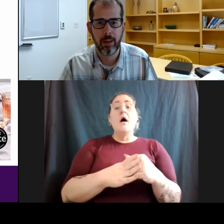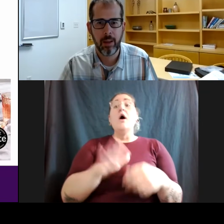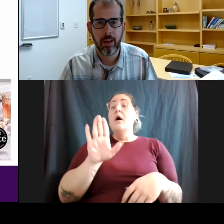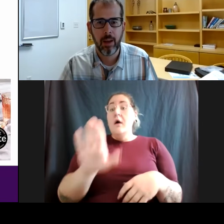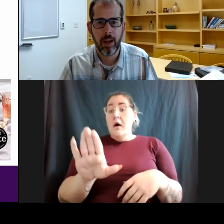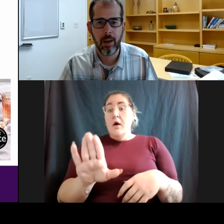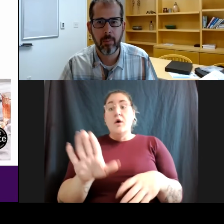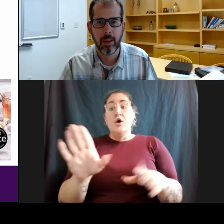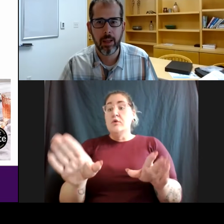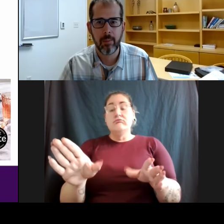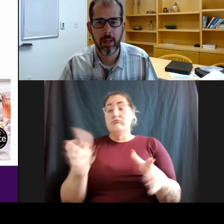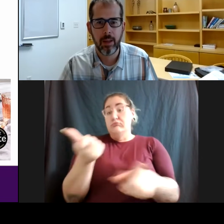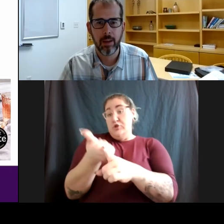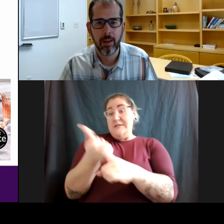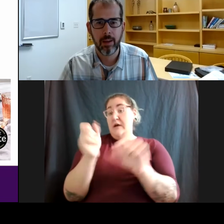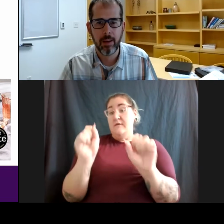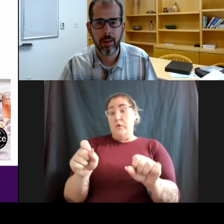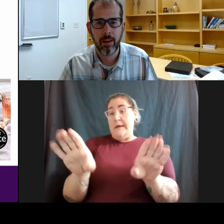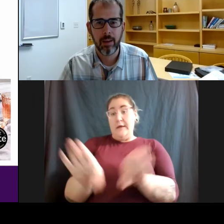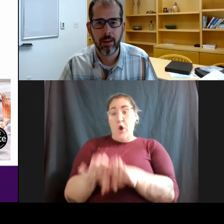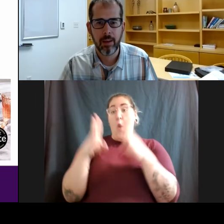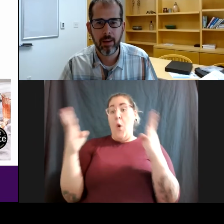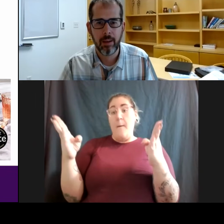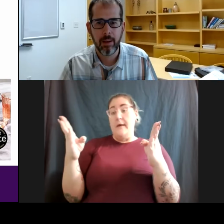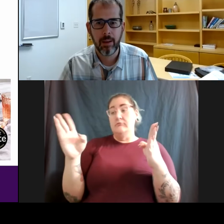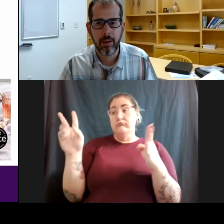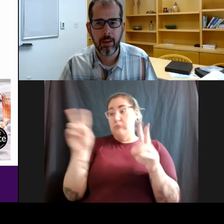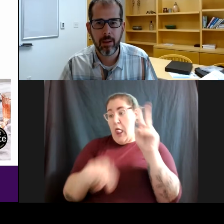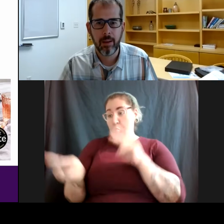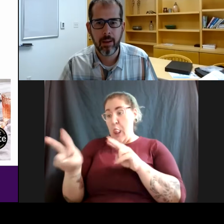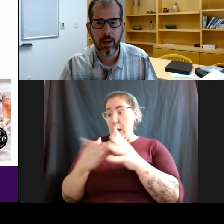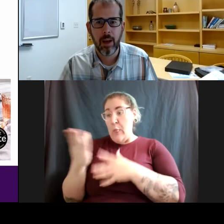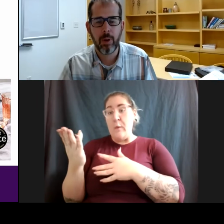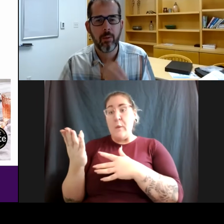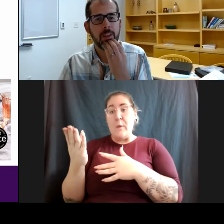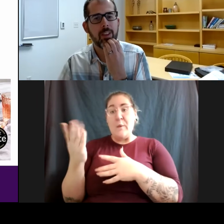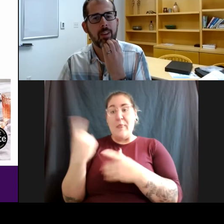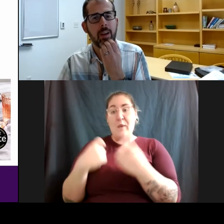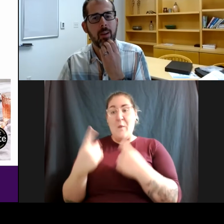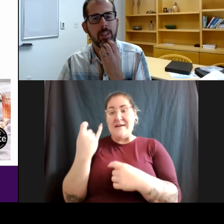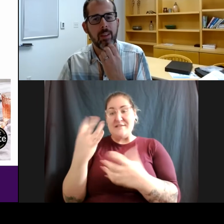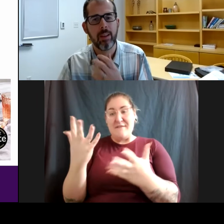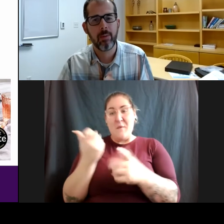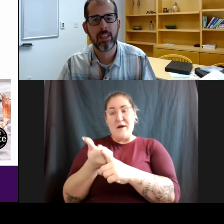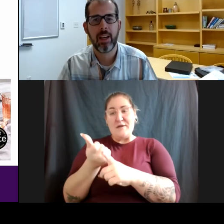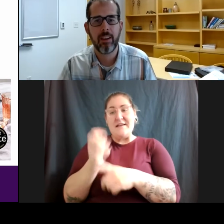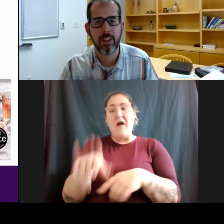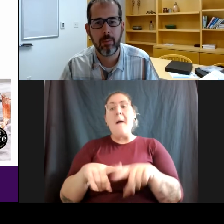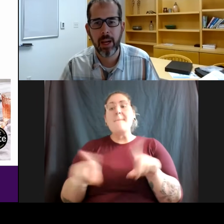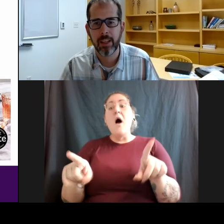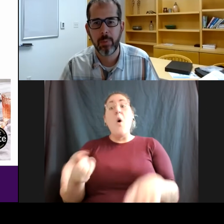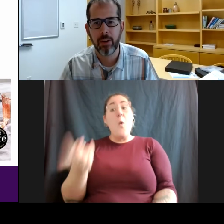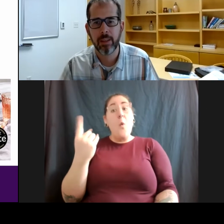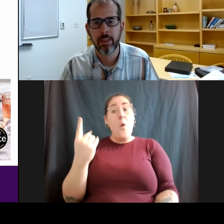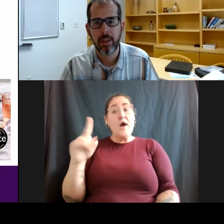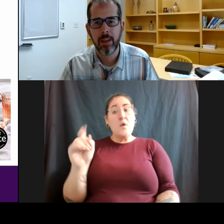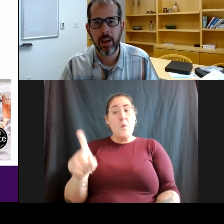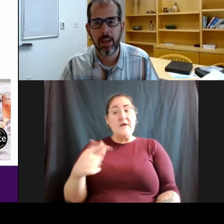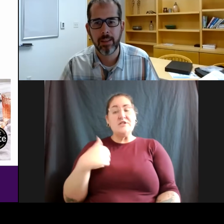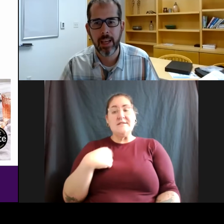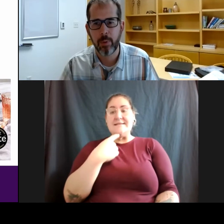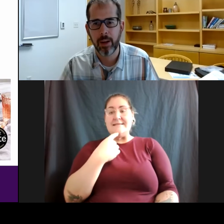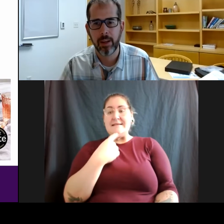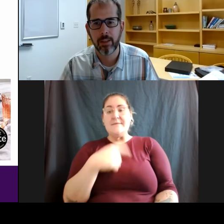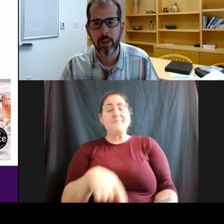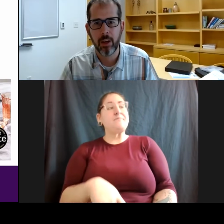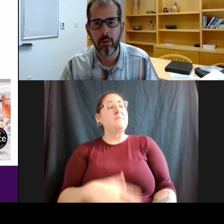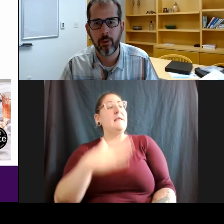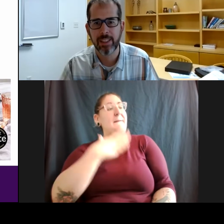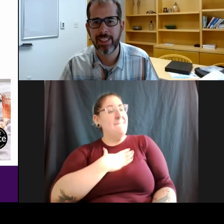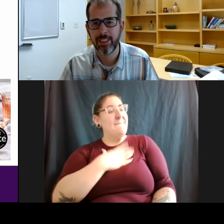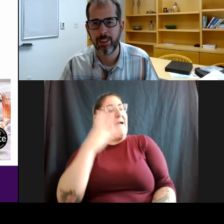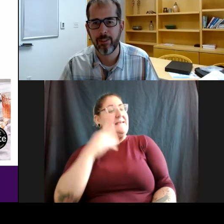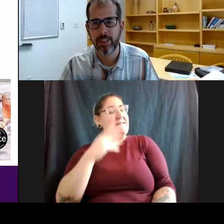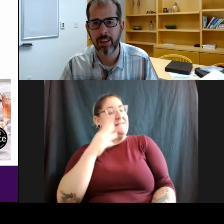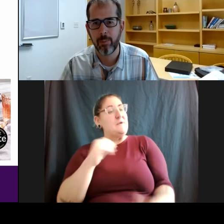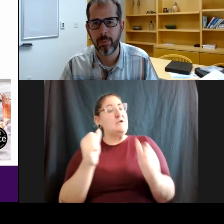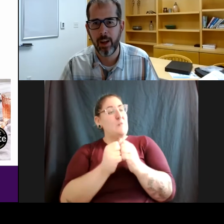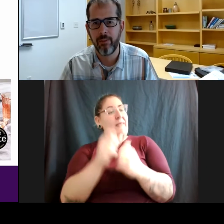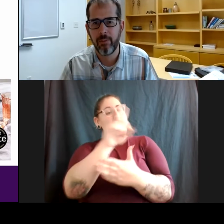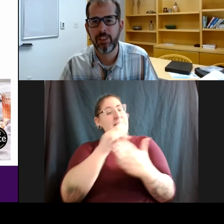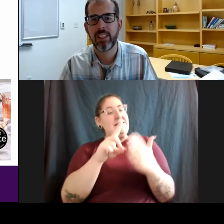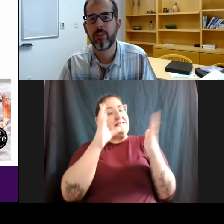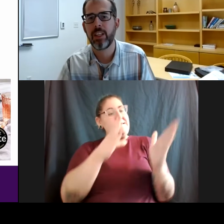as well. Let me... One question was: designers in my experience, in SAS product industry, go for sizzle versus...sizzle